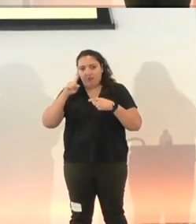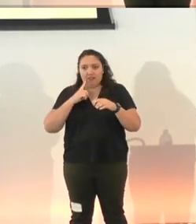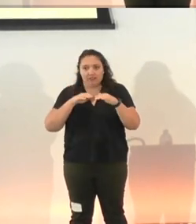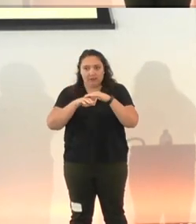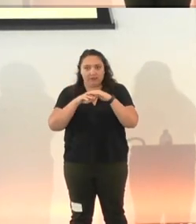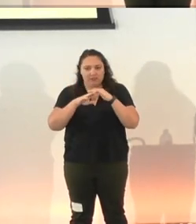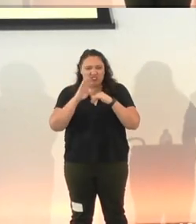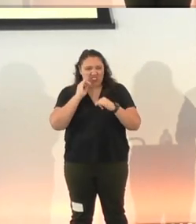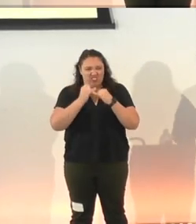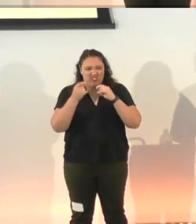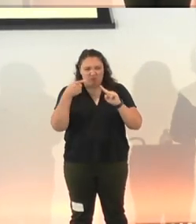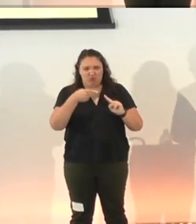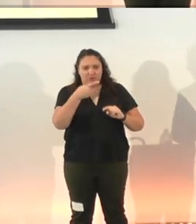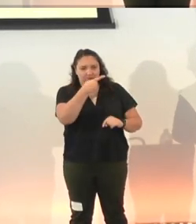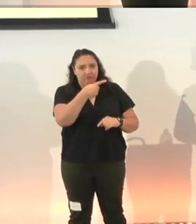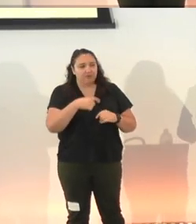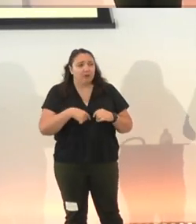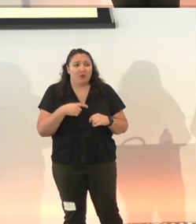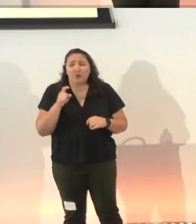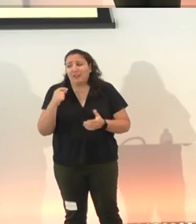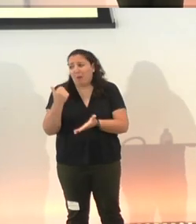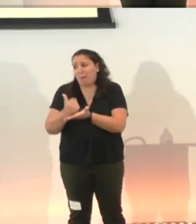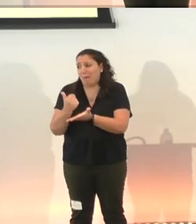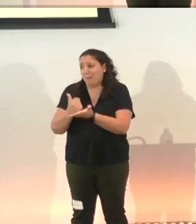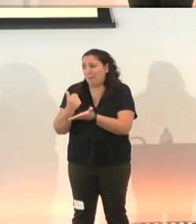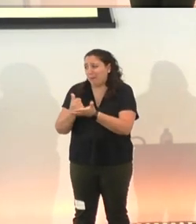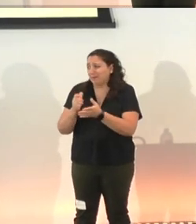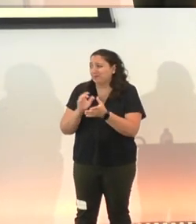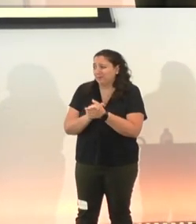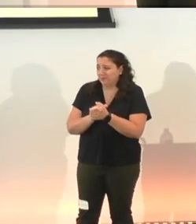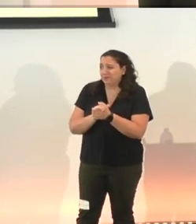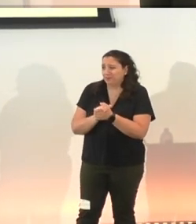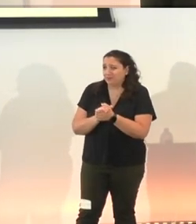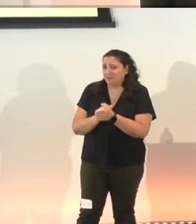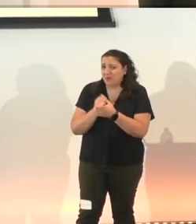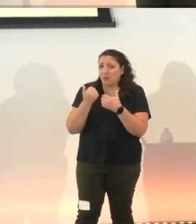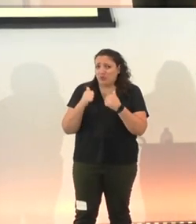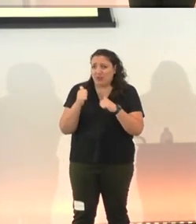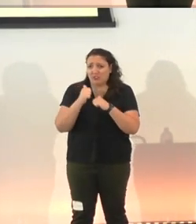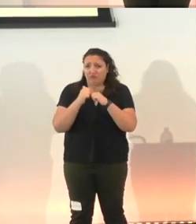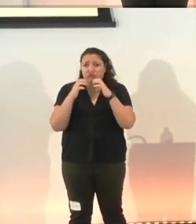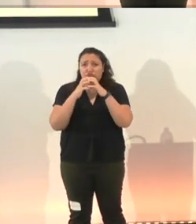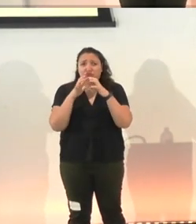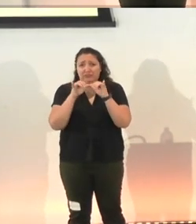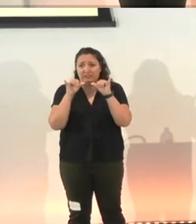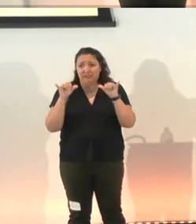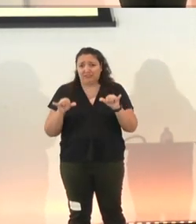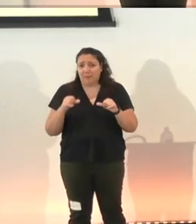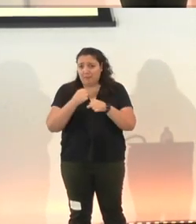last point, we need help. We are trying to build a system that will make sure this community is